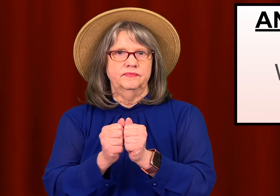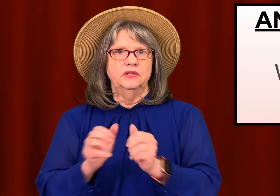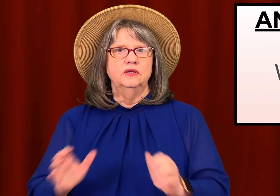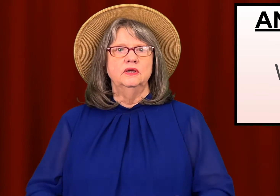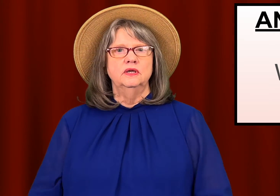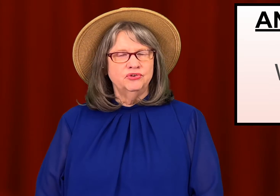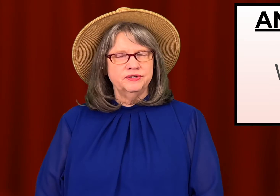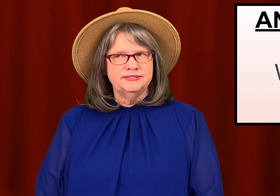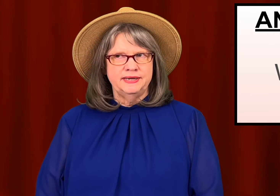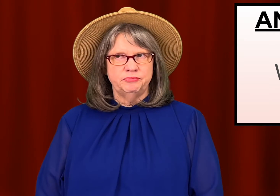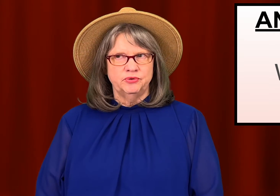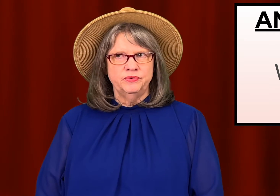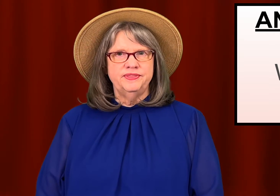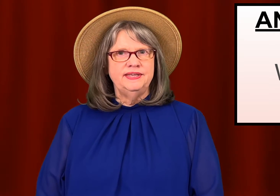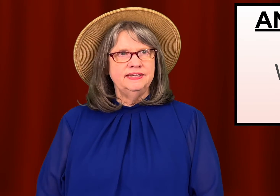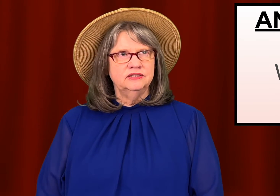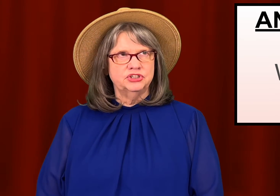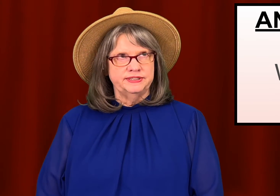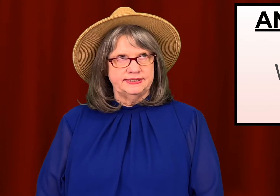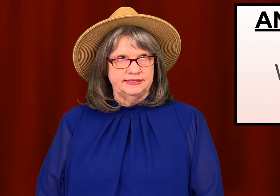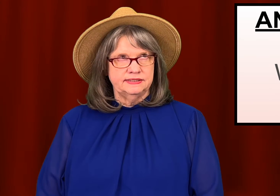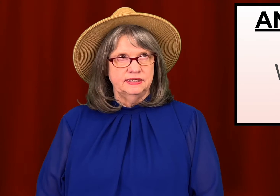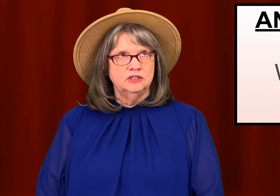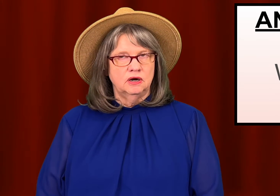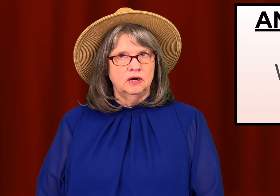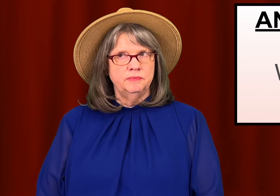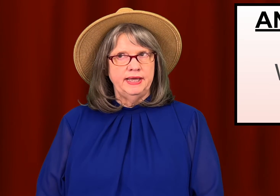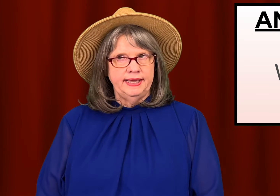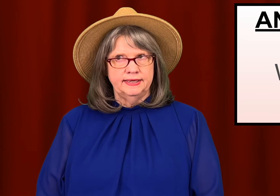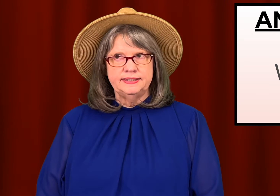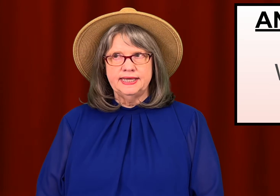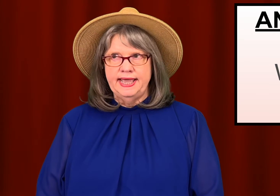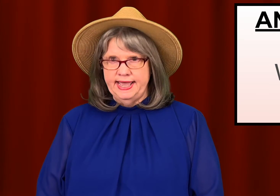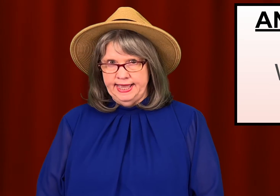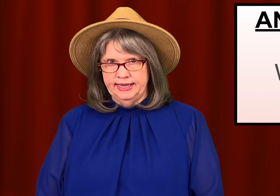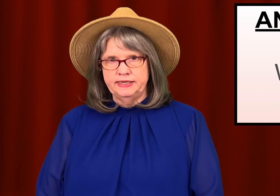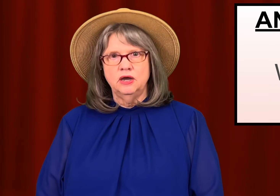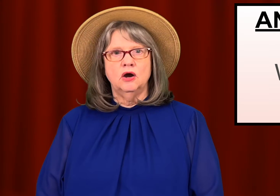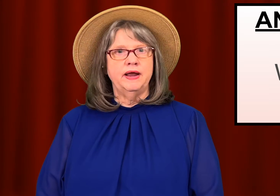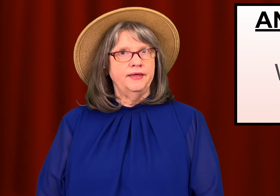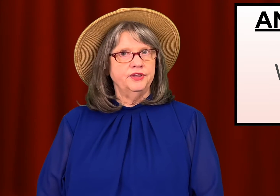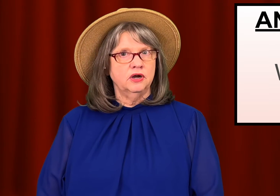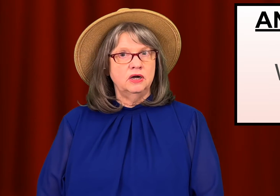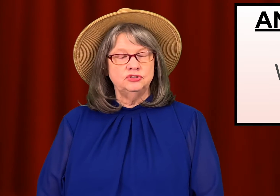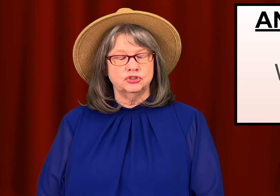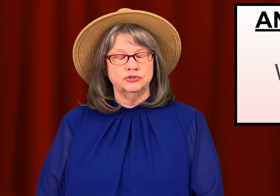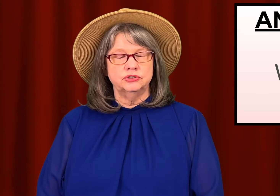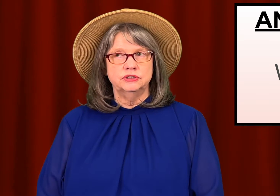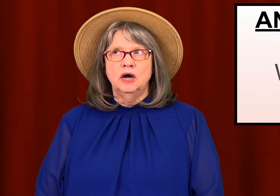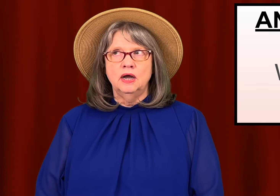For example, with the English sentence, "Tom and Ann are at the concert",